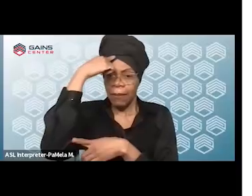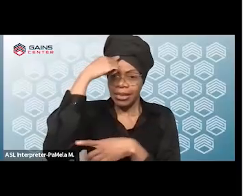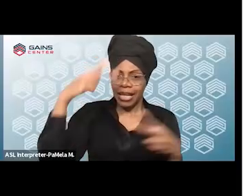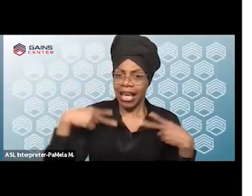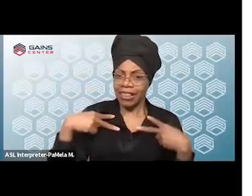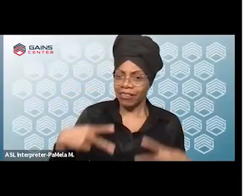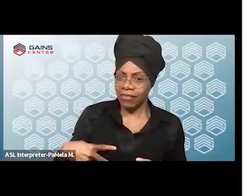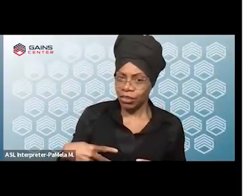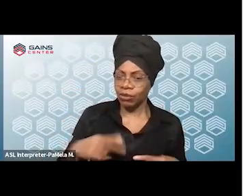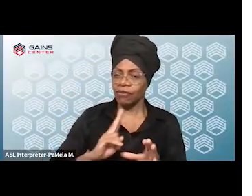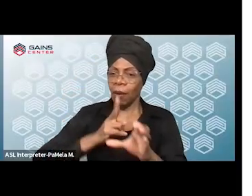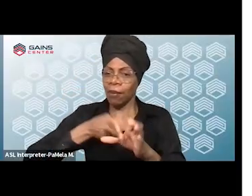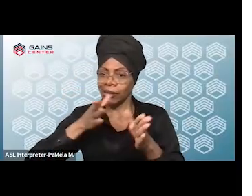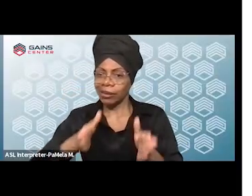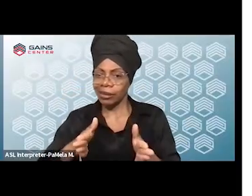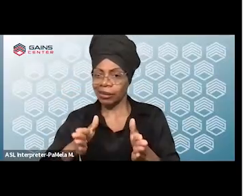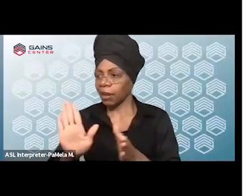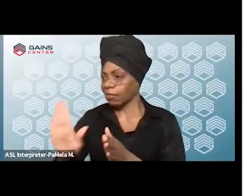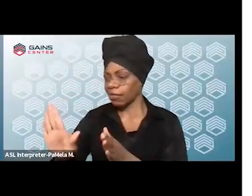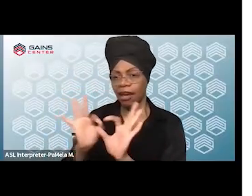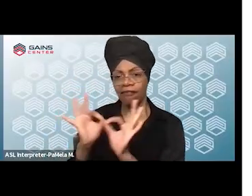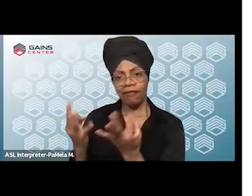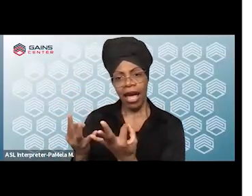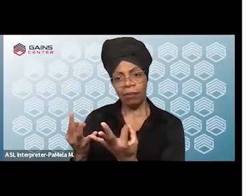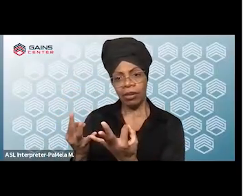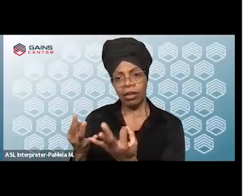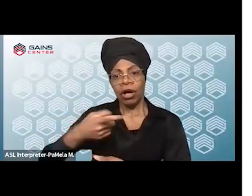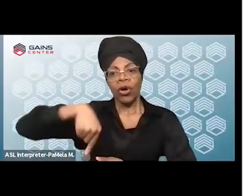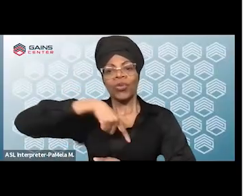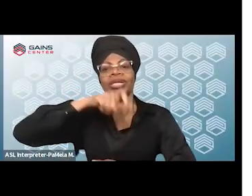Well, we first need to know absolutely